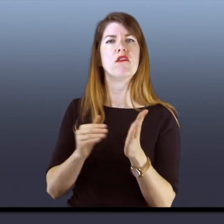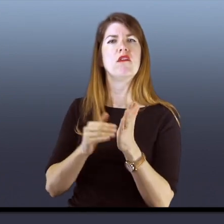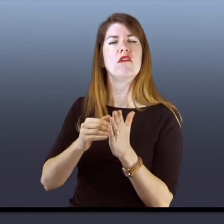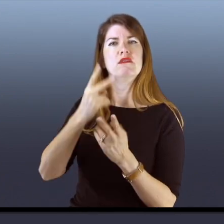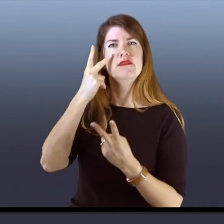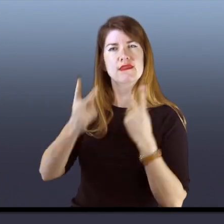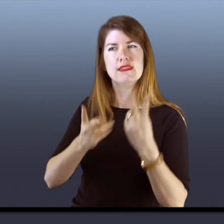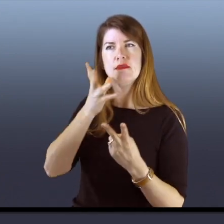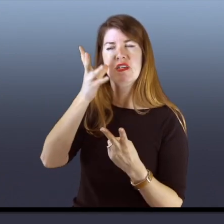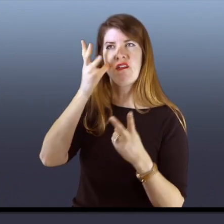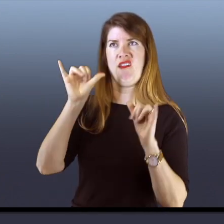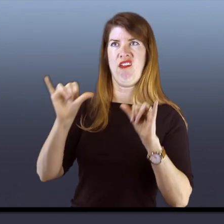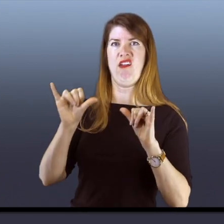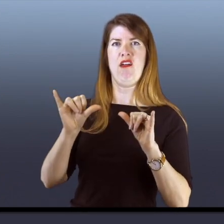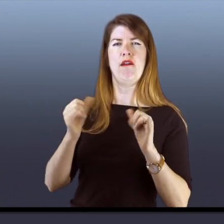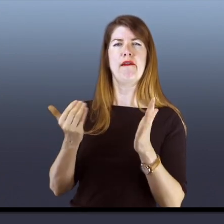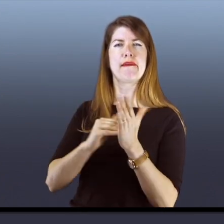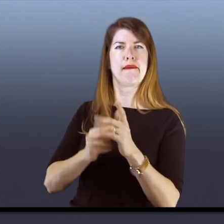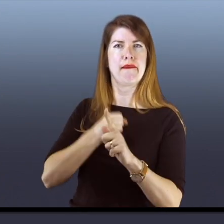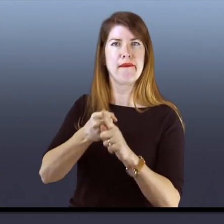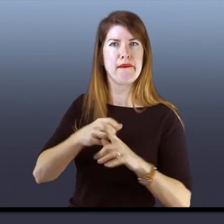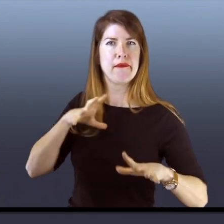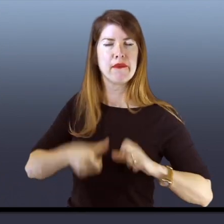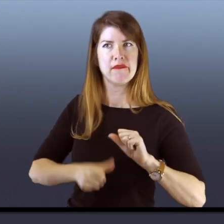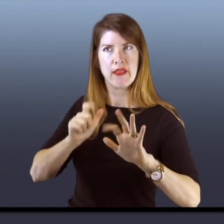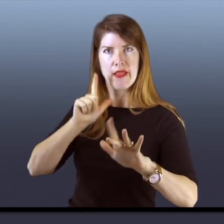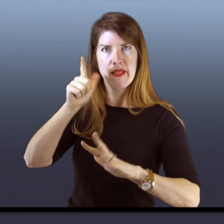and as professionals we help the parents through that process.